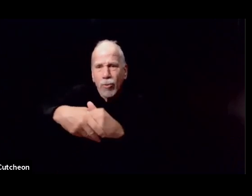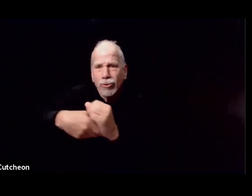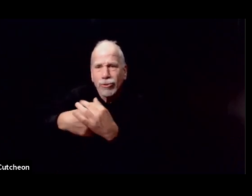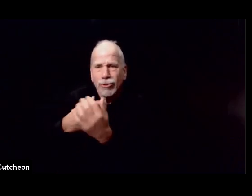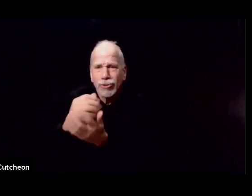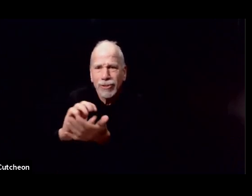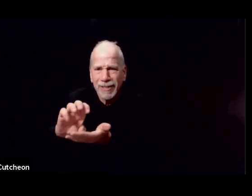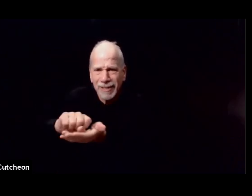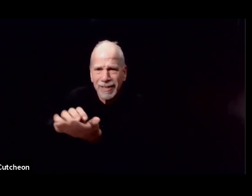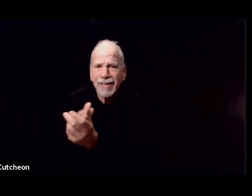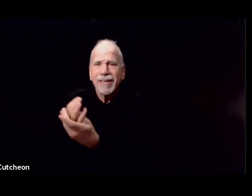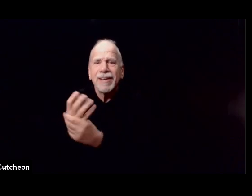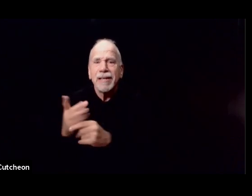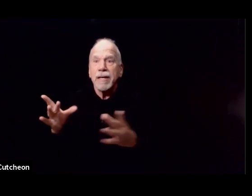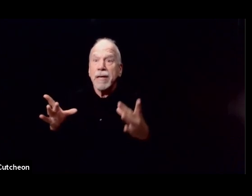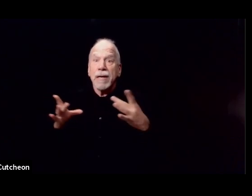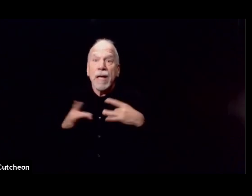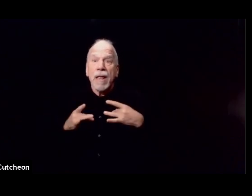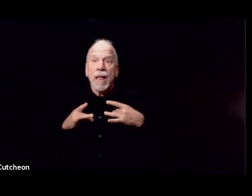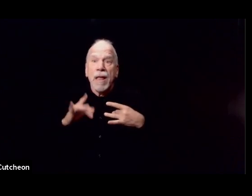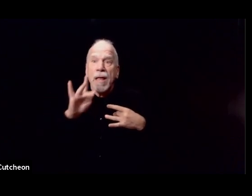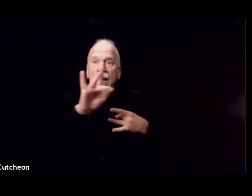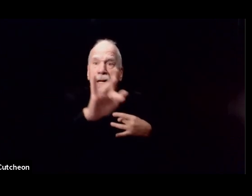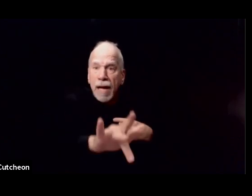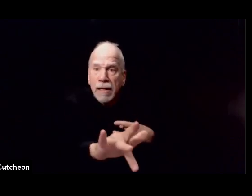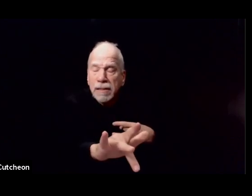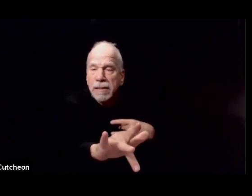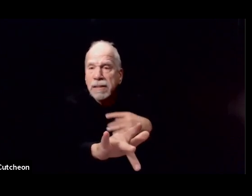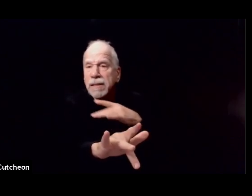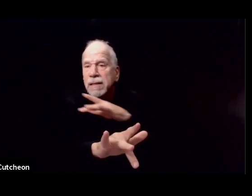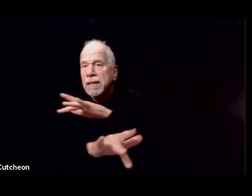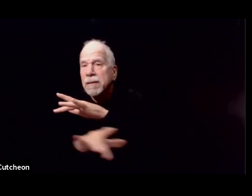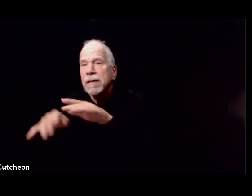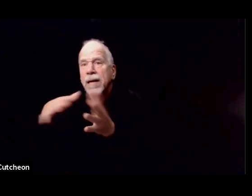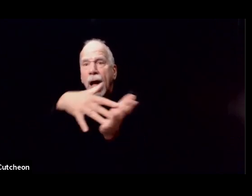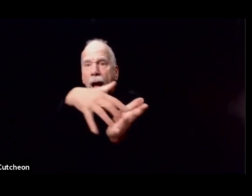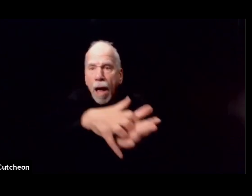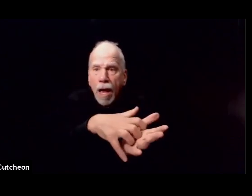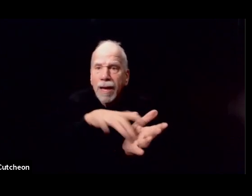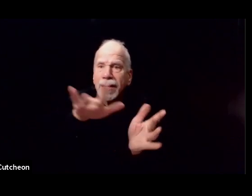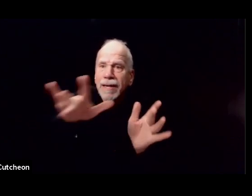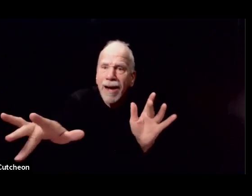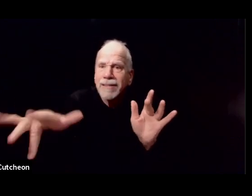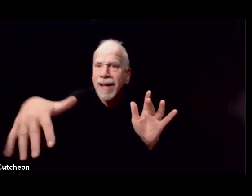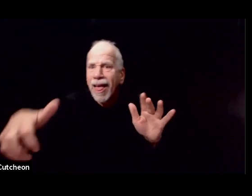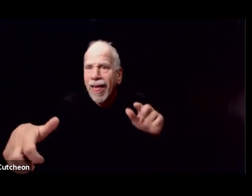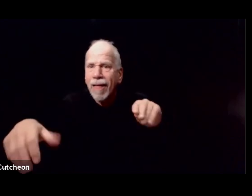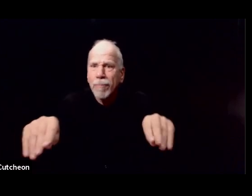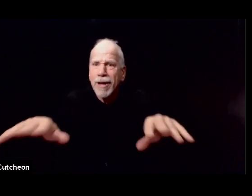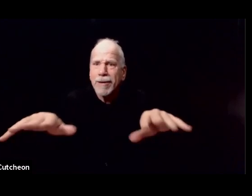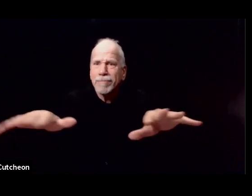like to mention a word about health disparities in a connection between COVID and another